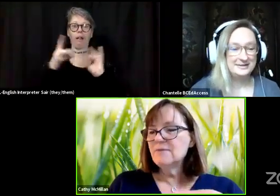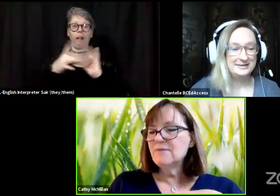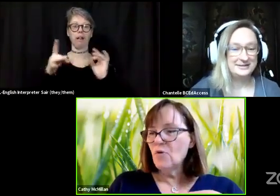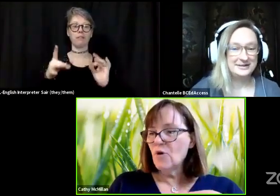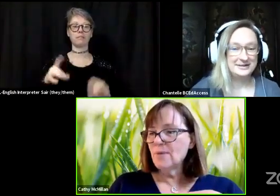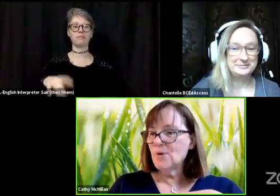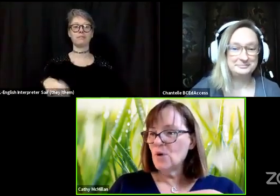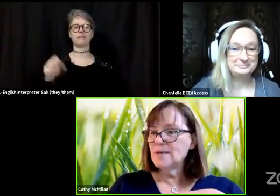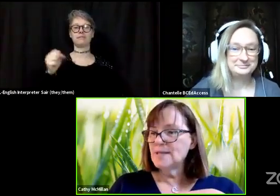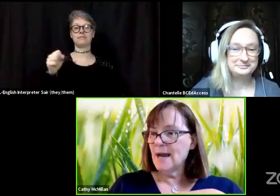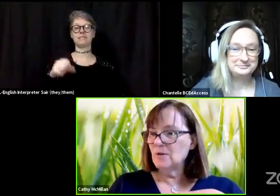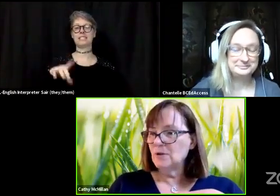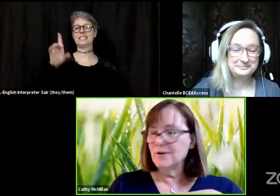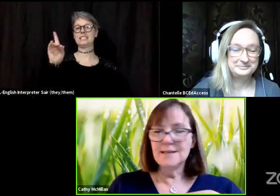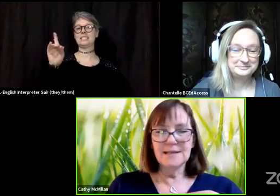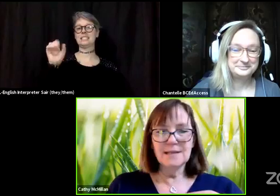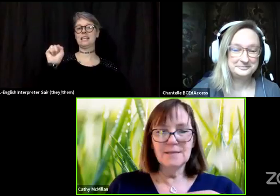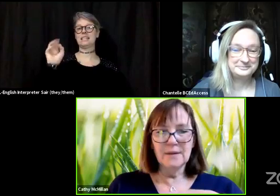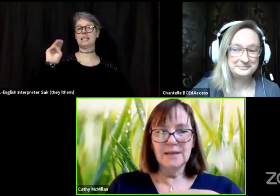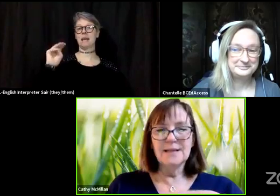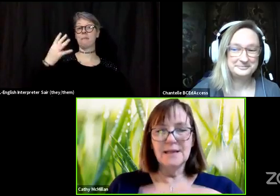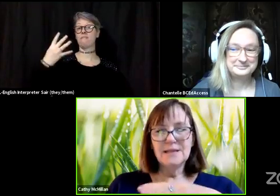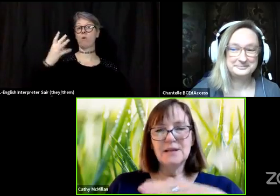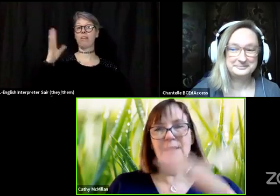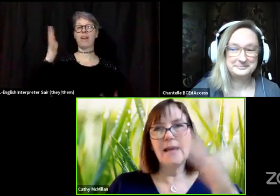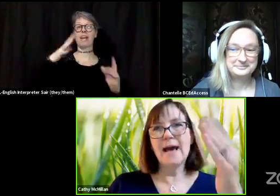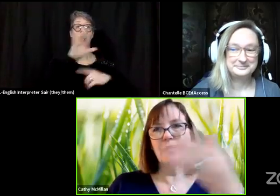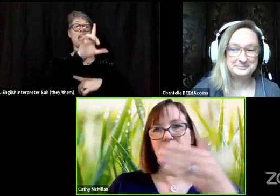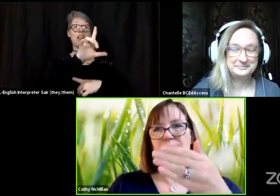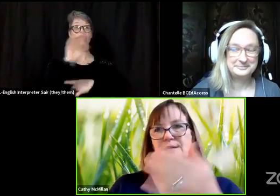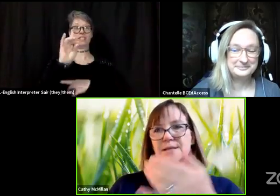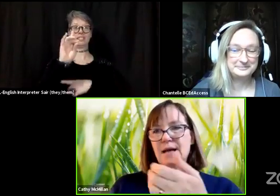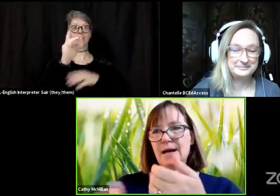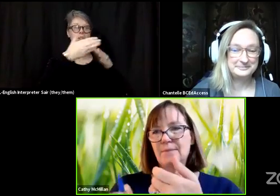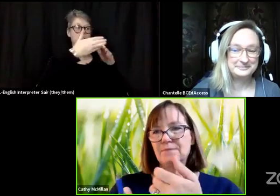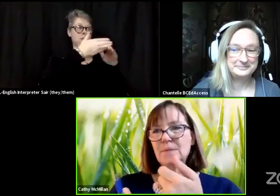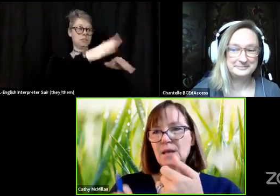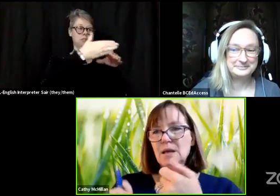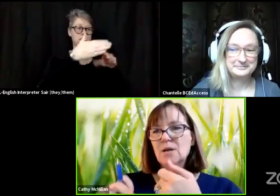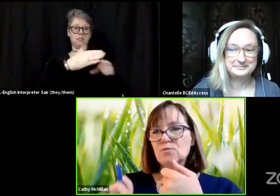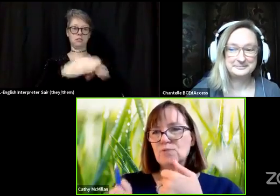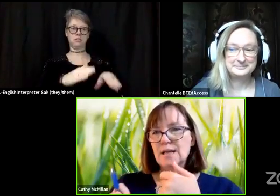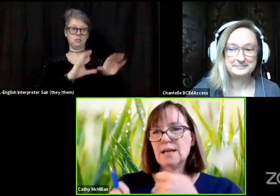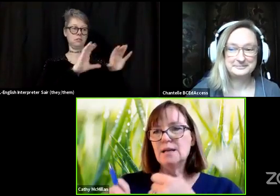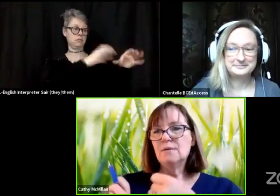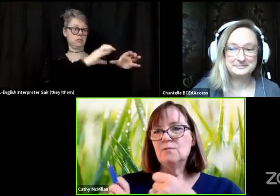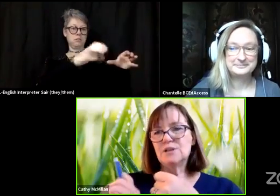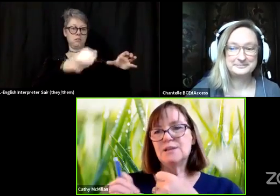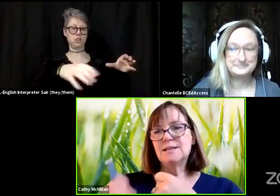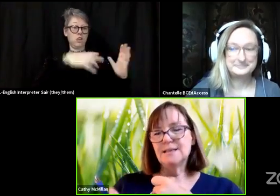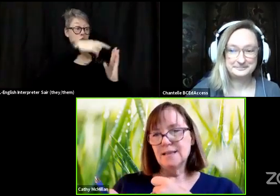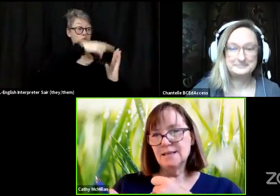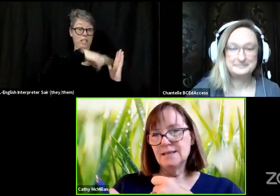jumped in there and I. I dSM four broke I dSM four broke down learning just dSM four broke down learning disabilities into the.